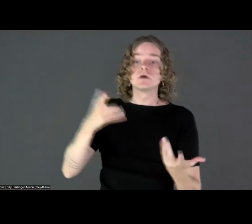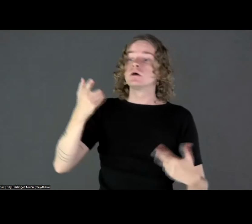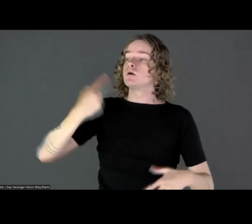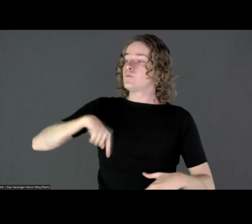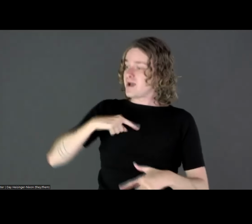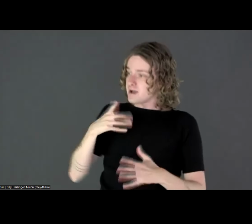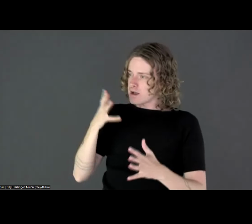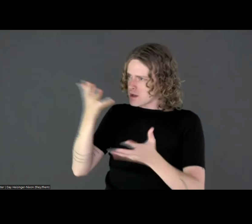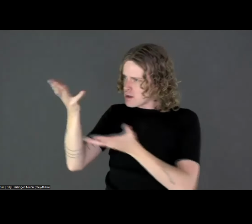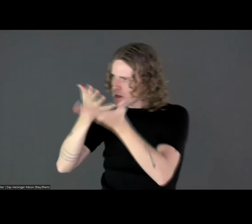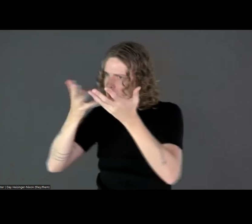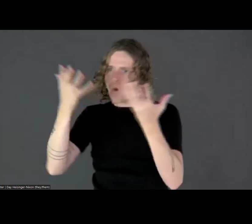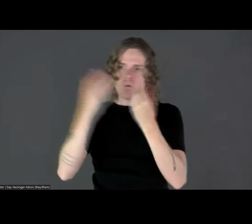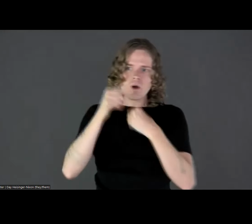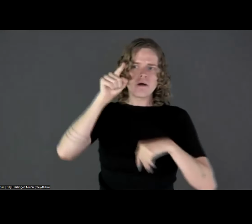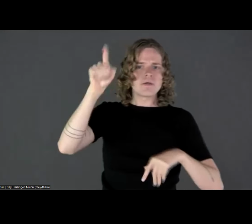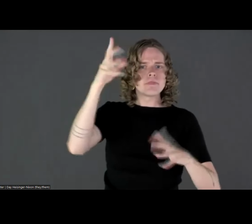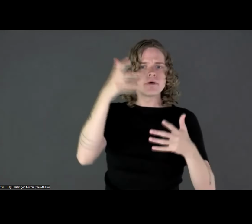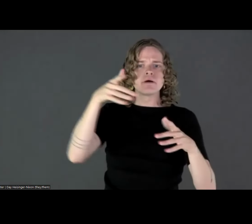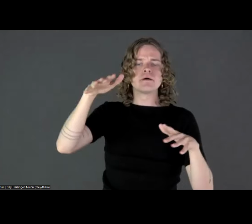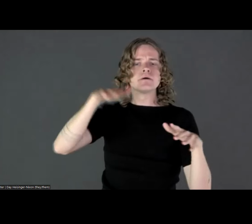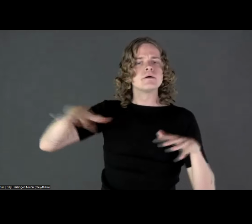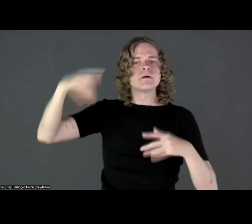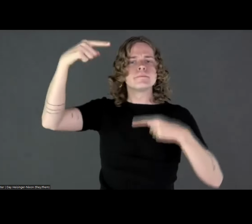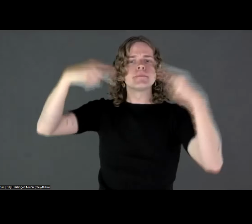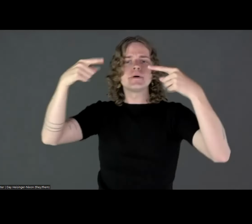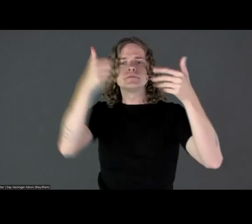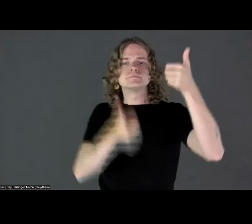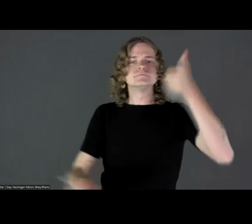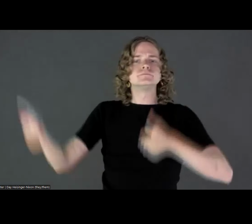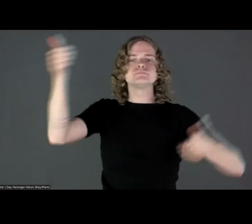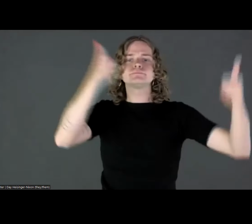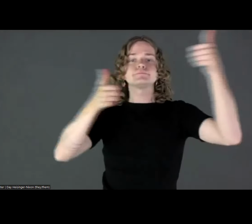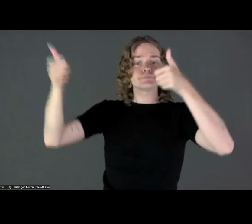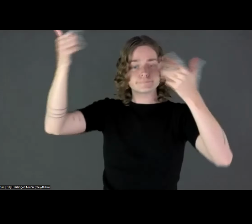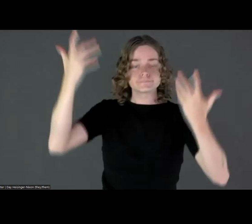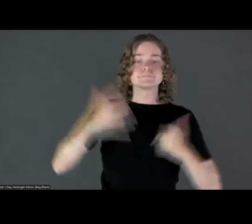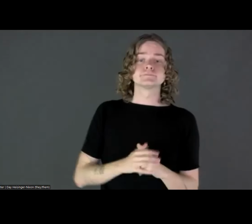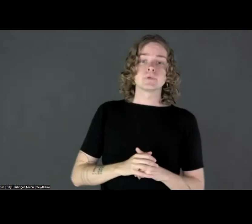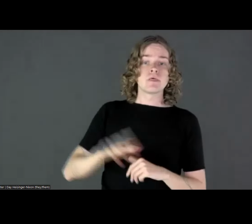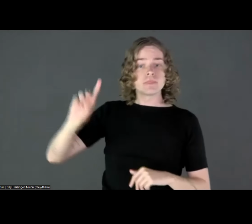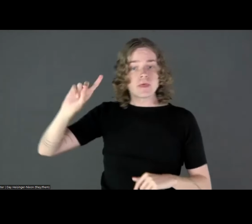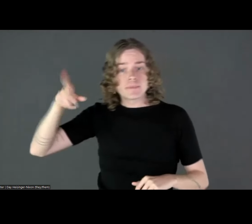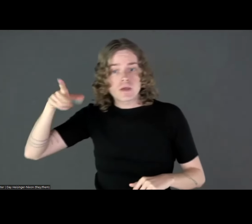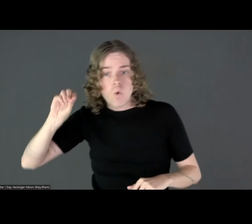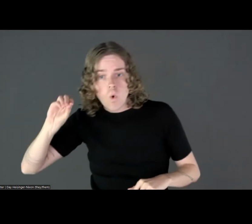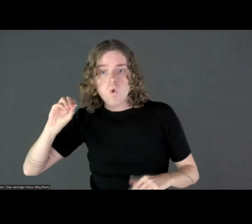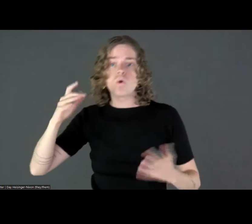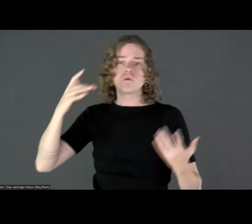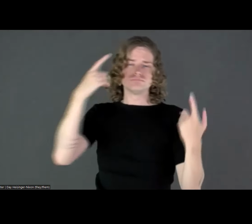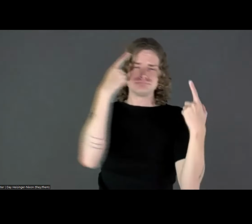NGOs, and decision making and local and national and global spaces especially risk